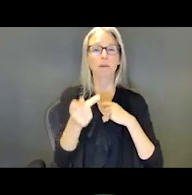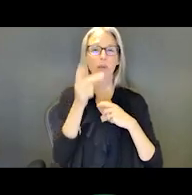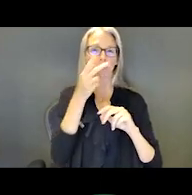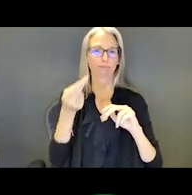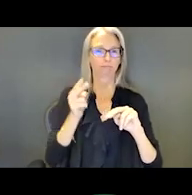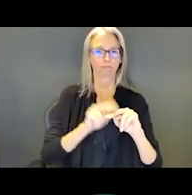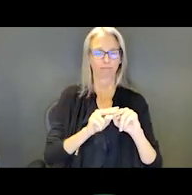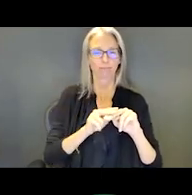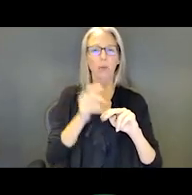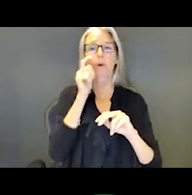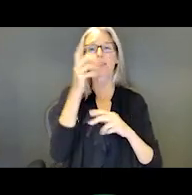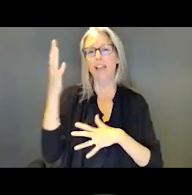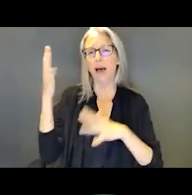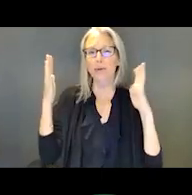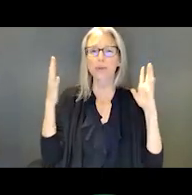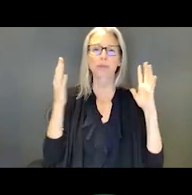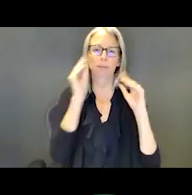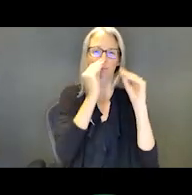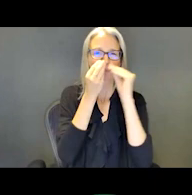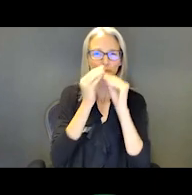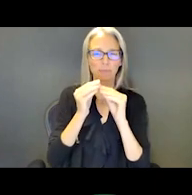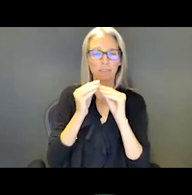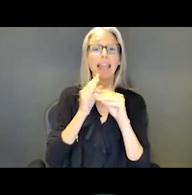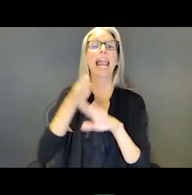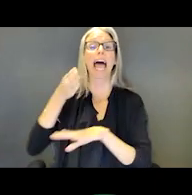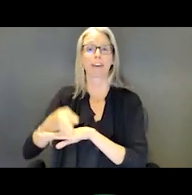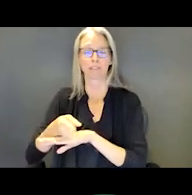After, Michaela can be heard presenting her research. Welcome.